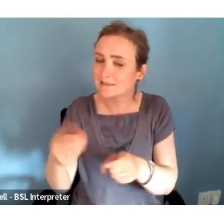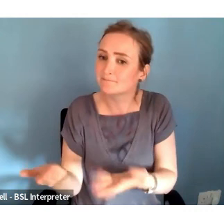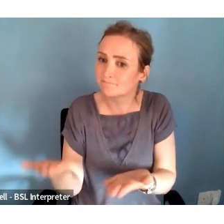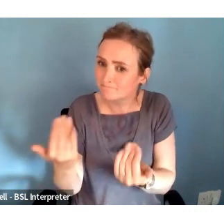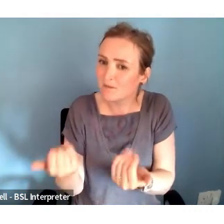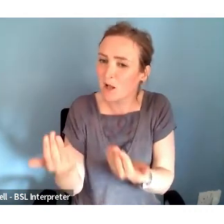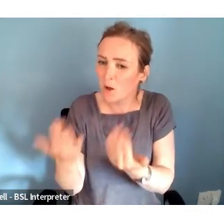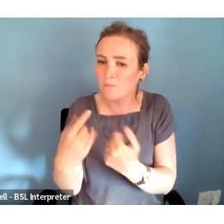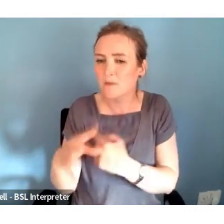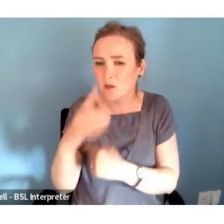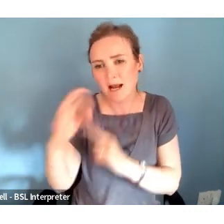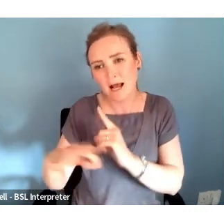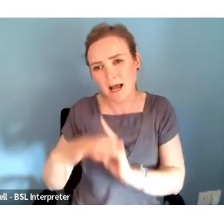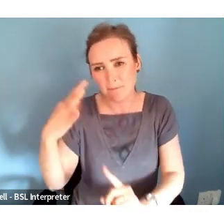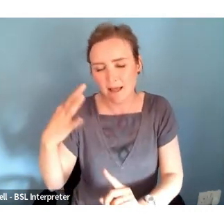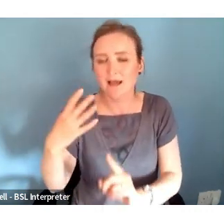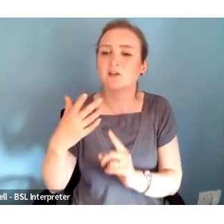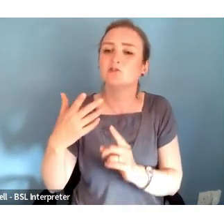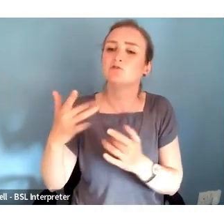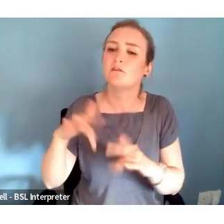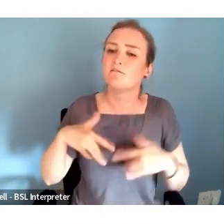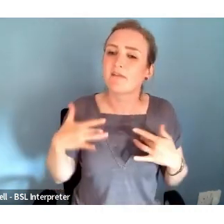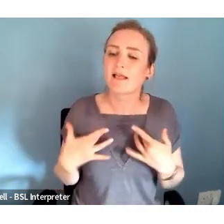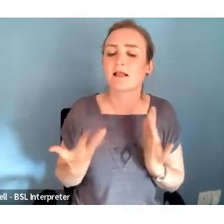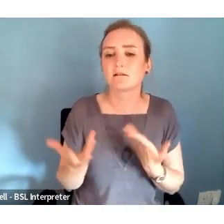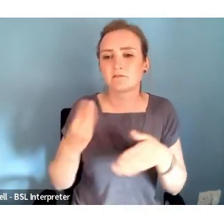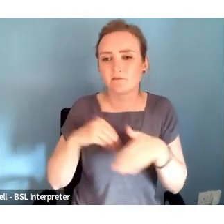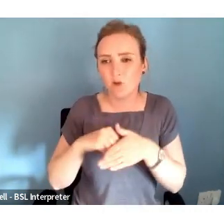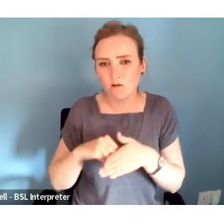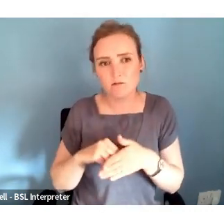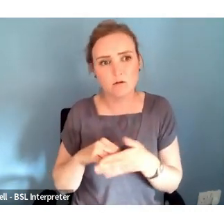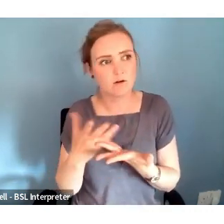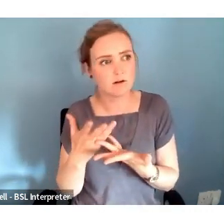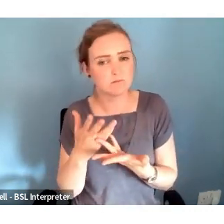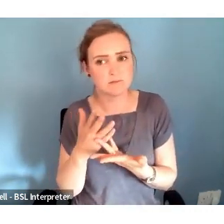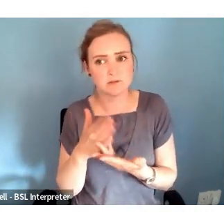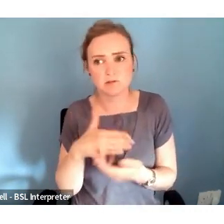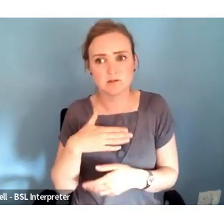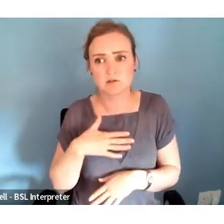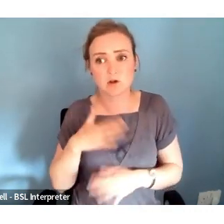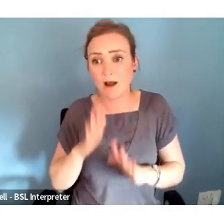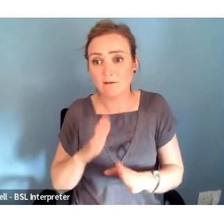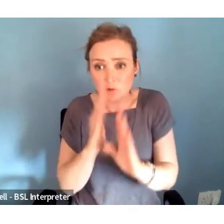, this is somewhere I would belong, wouldn't have to mask ; where I could be myself. Where if I